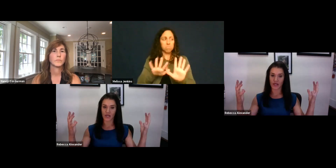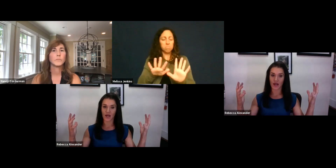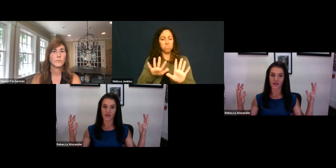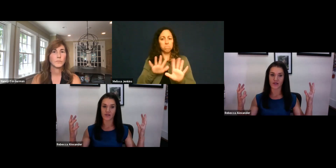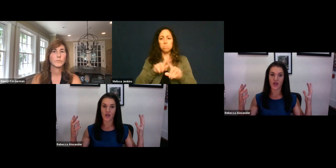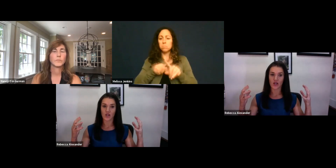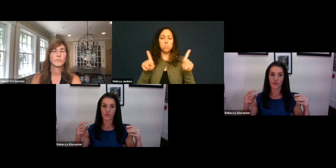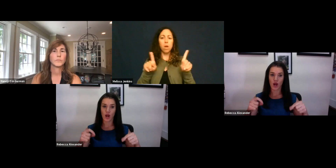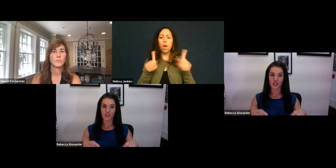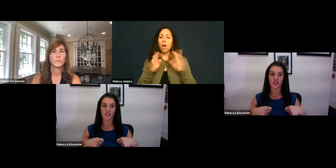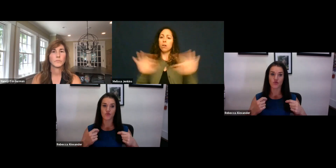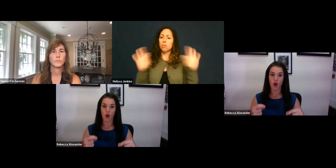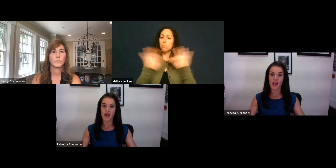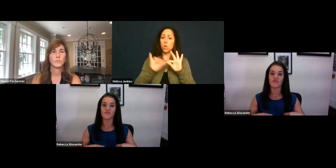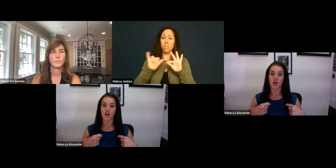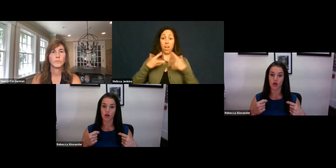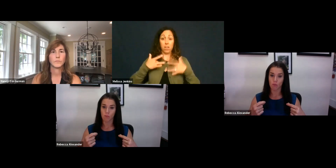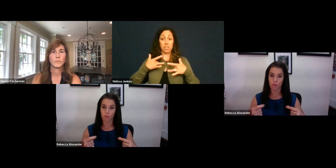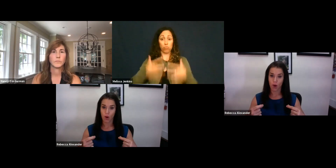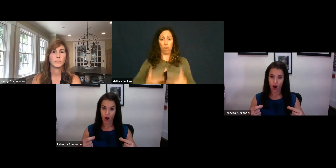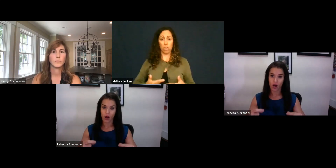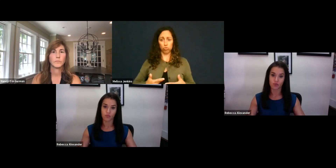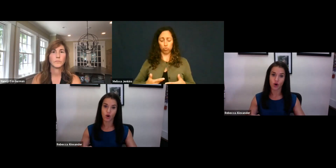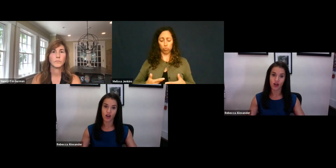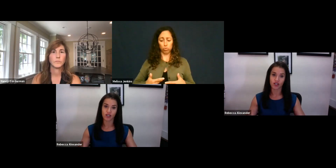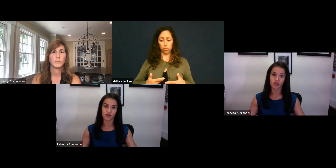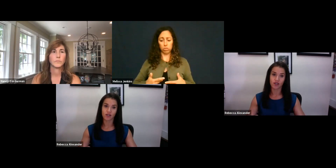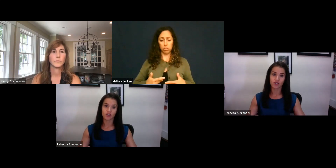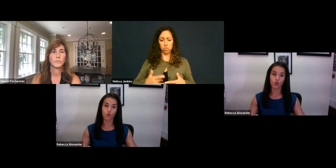Because depression thrives on depression.